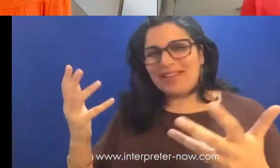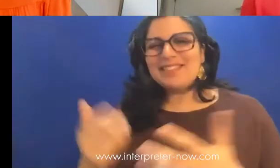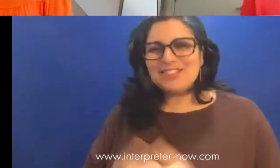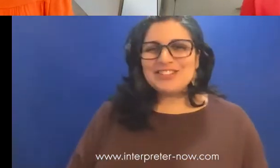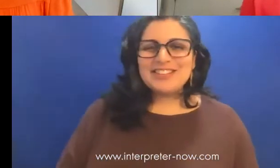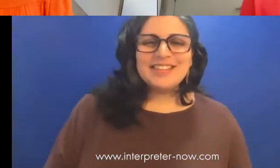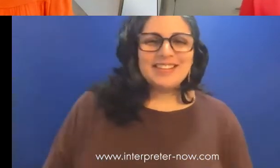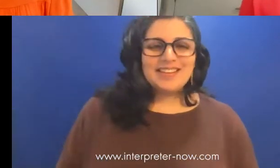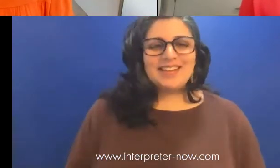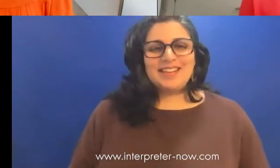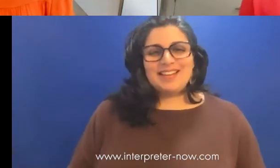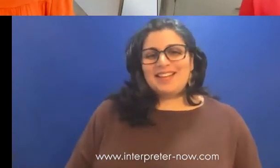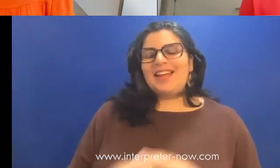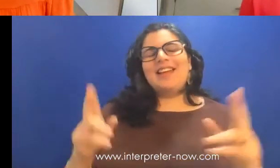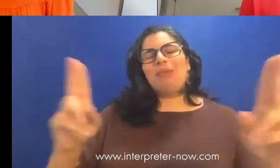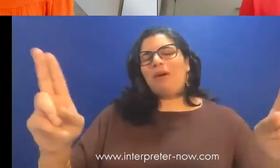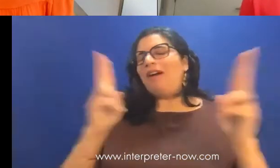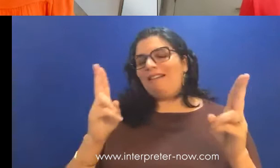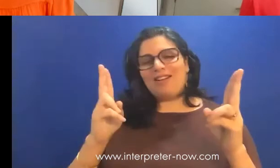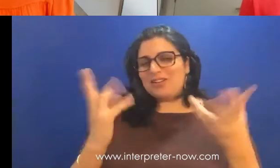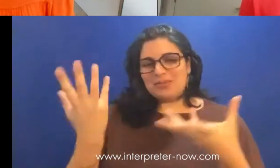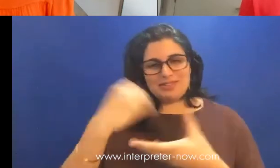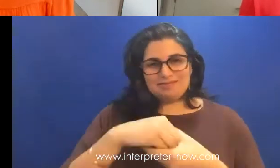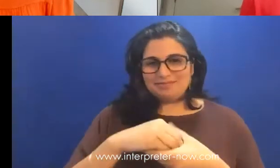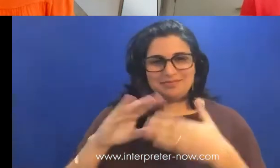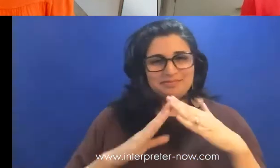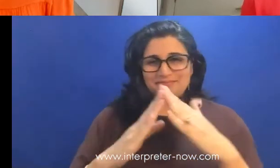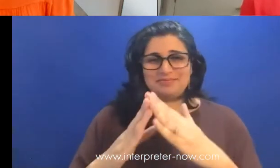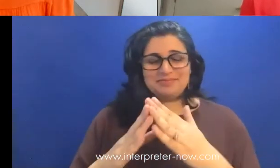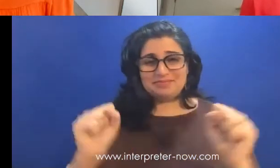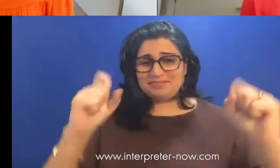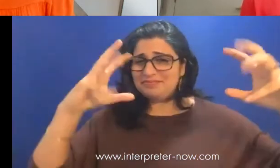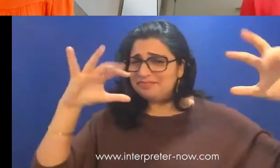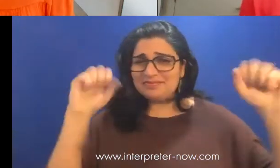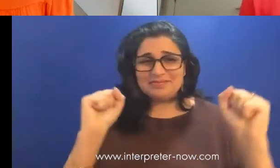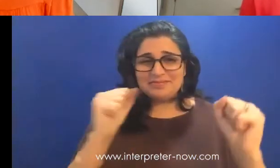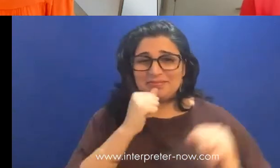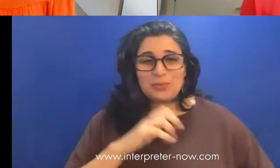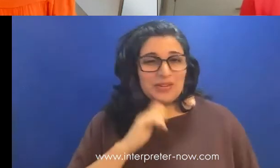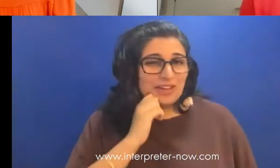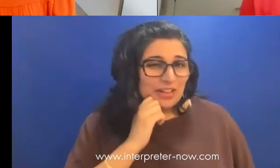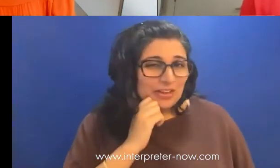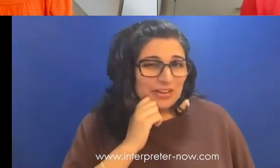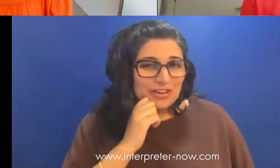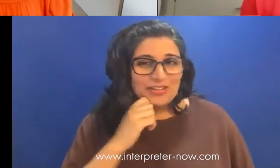I'm just so honored to be in the company of such amazing women of color that you just described.